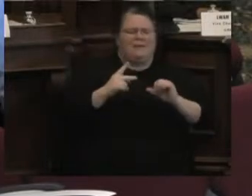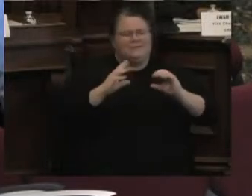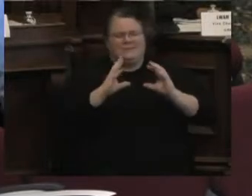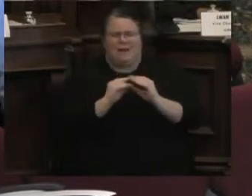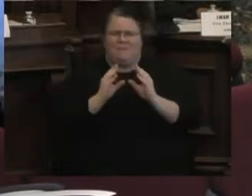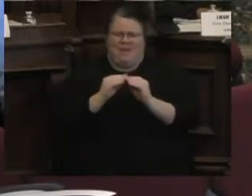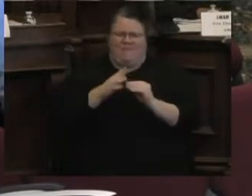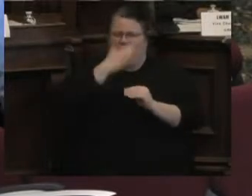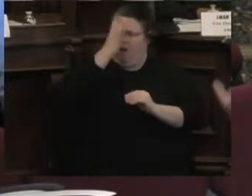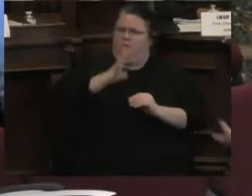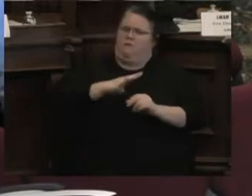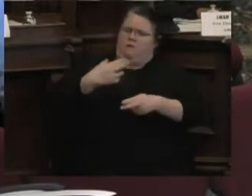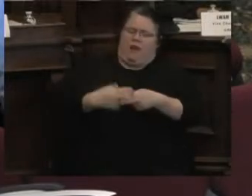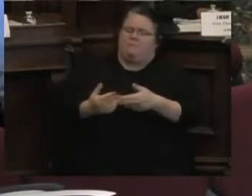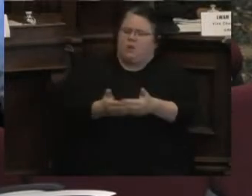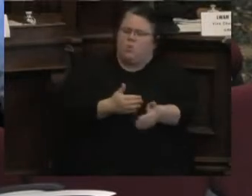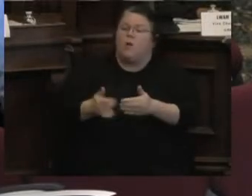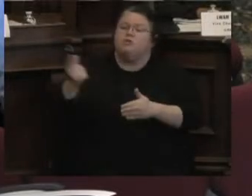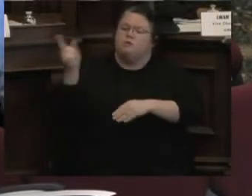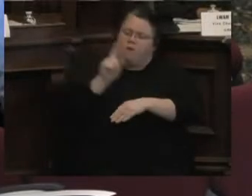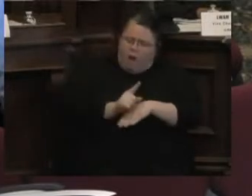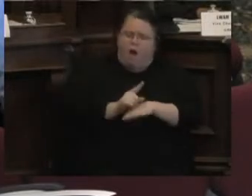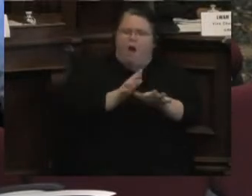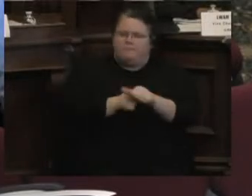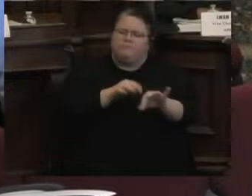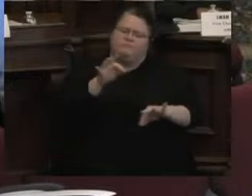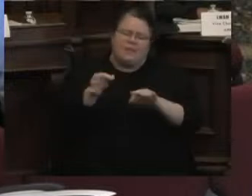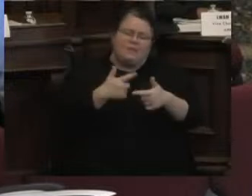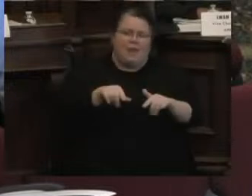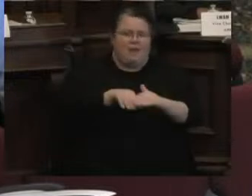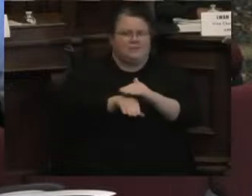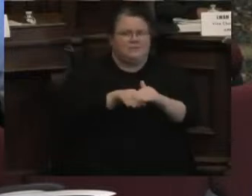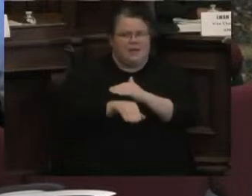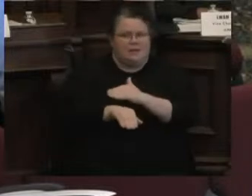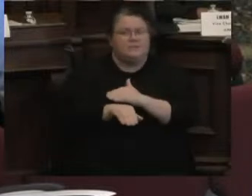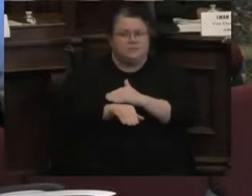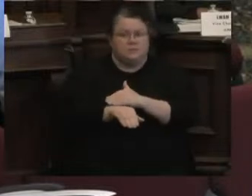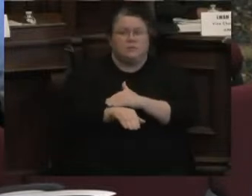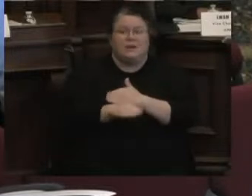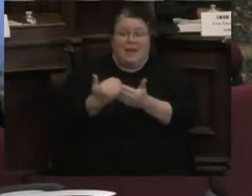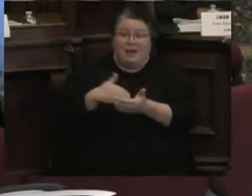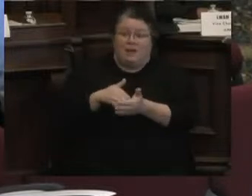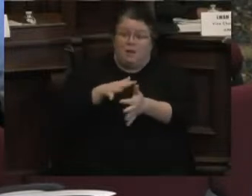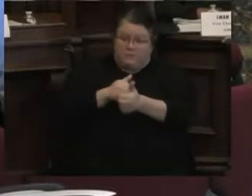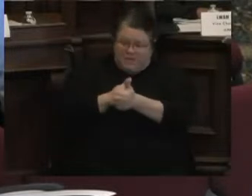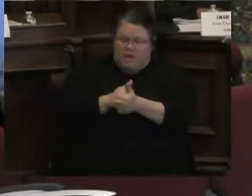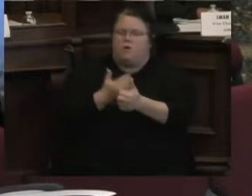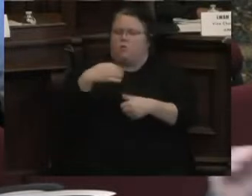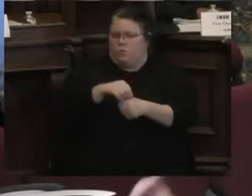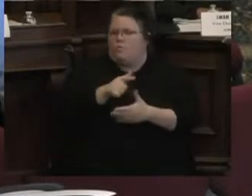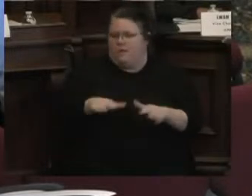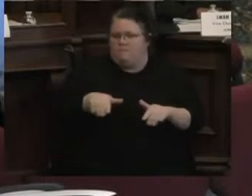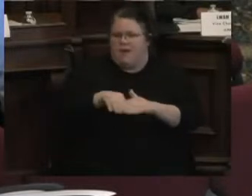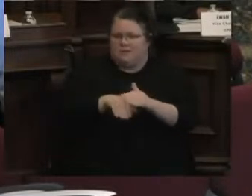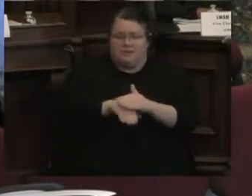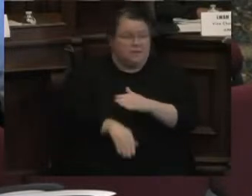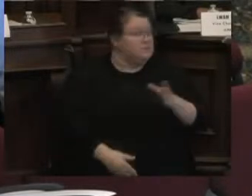June and she's having a return summit. Forget what they're calling it, but she's going to